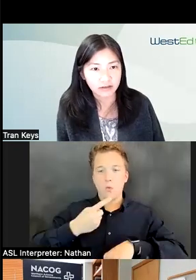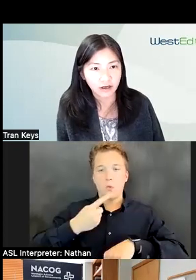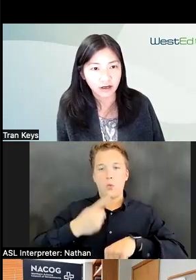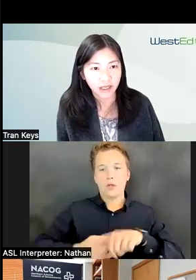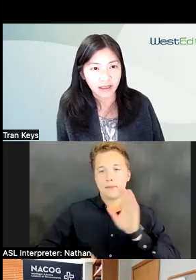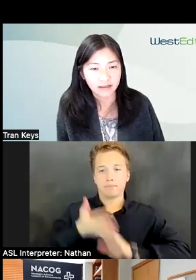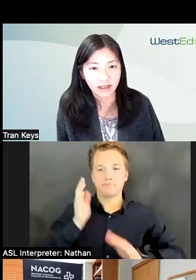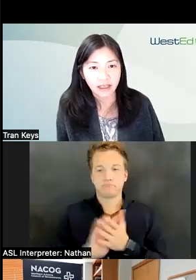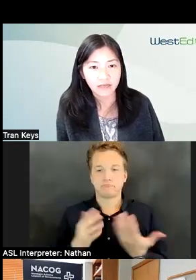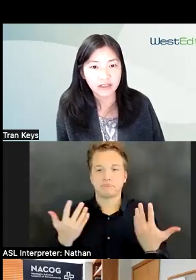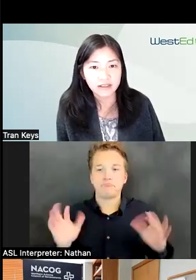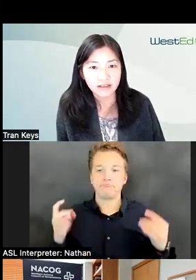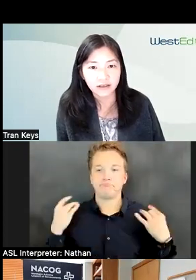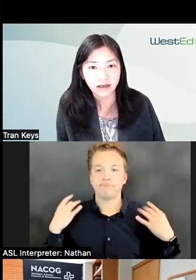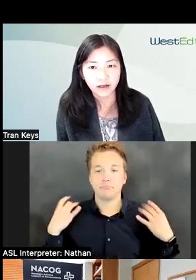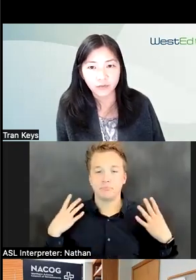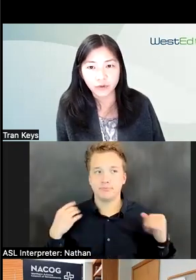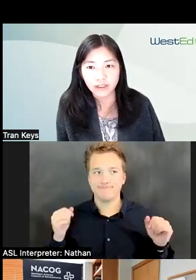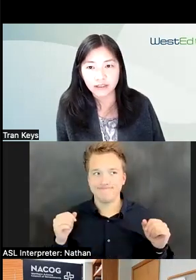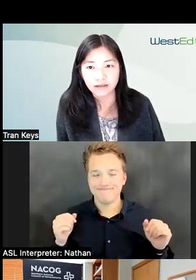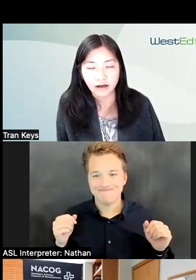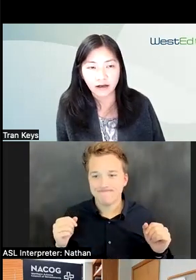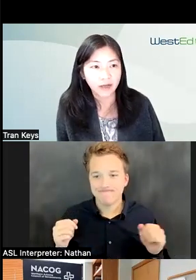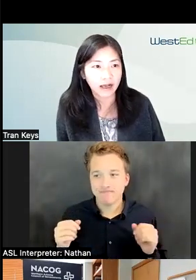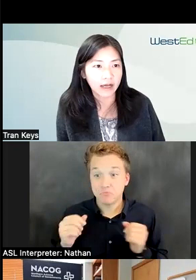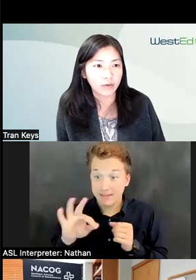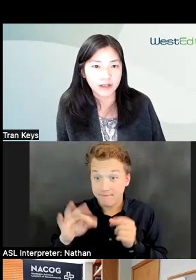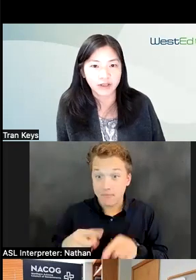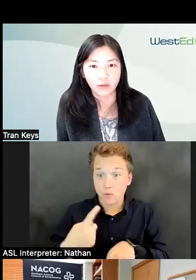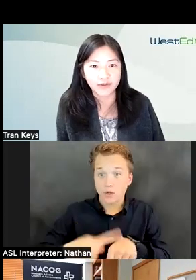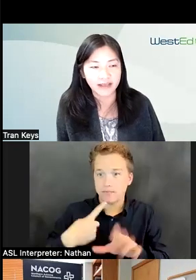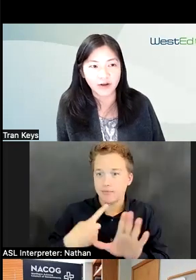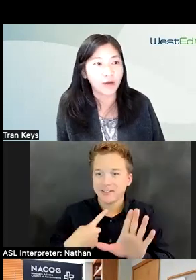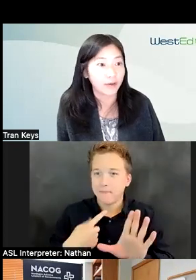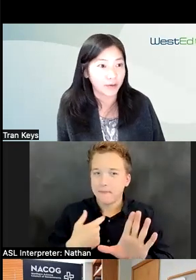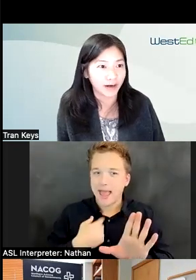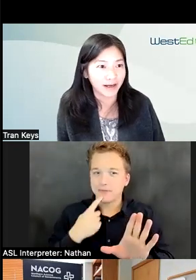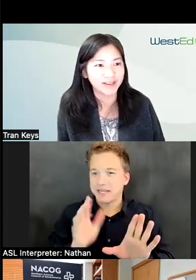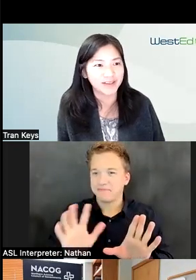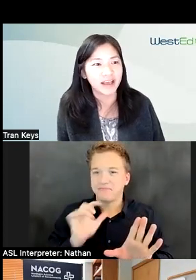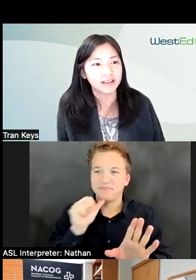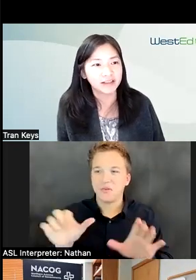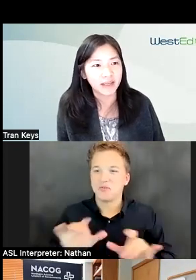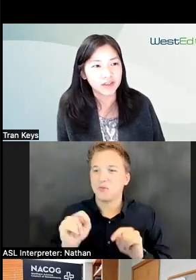If it is, then, really, I would actually almost say, "Don't bother," because Lenay mentioned